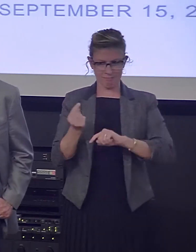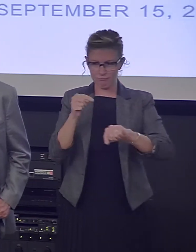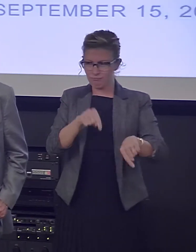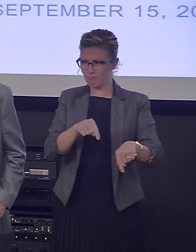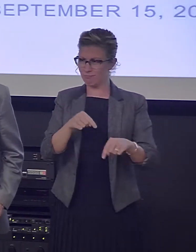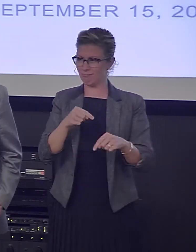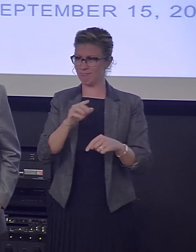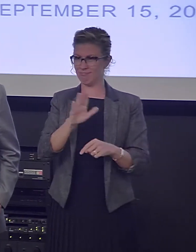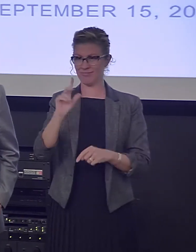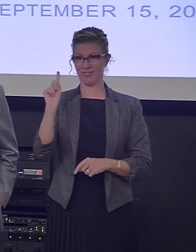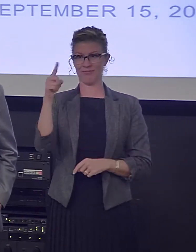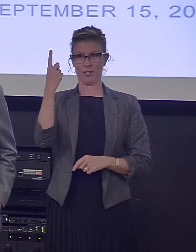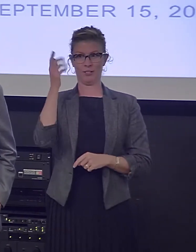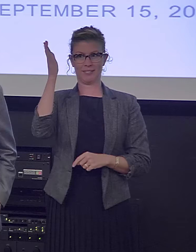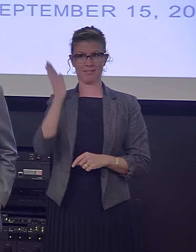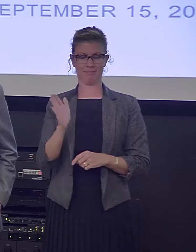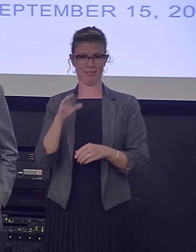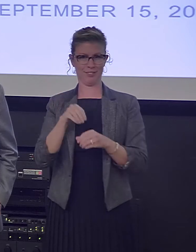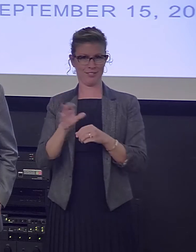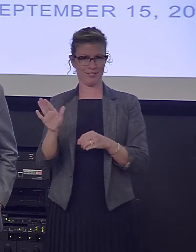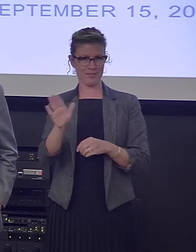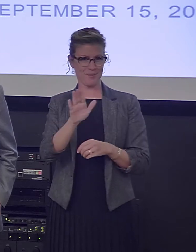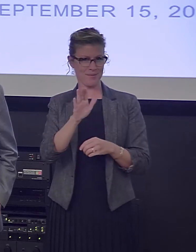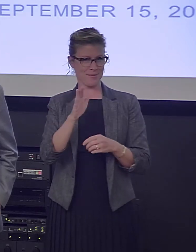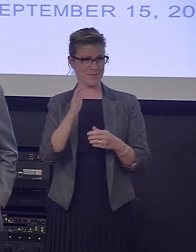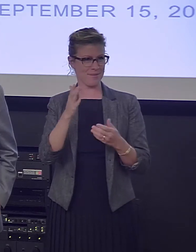the first speaker in your Lecture Series.